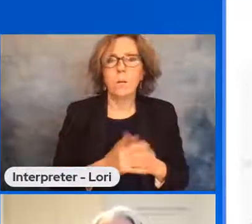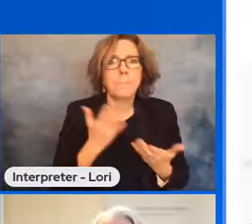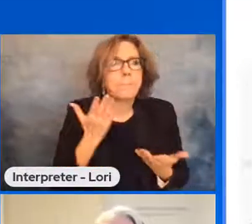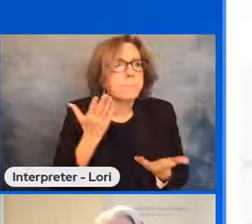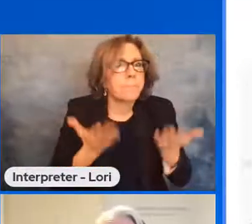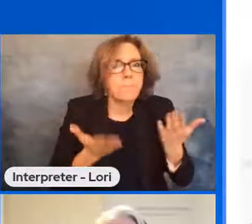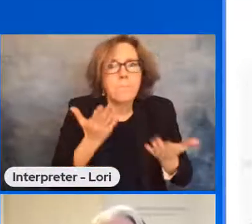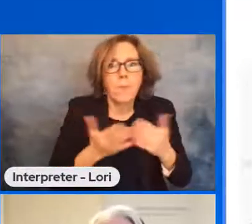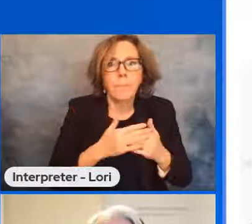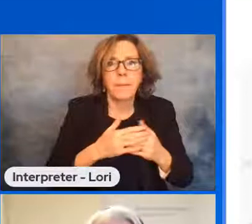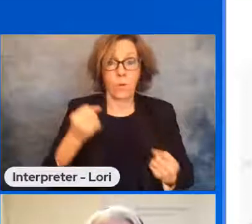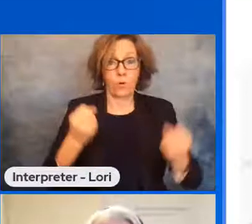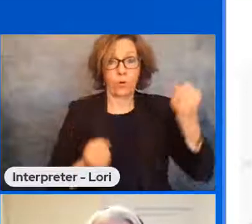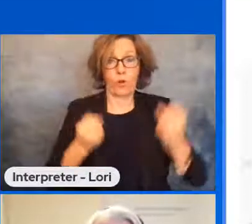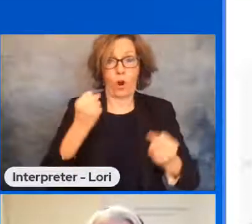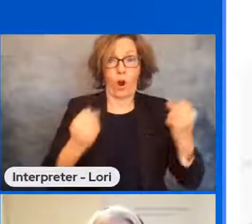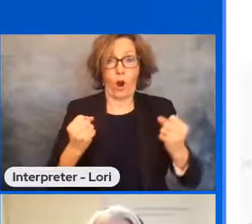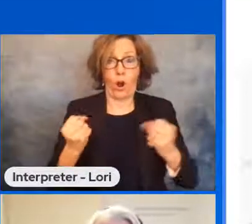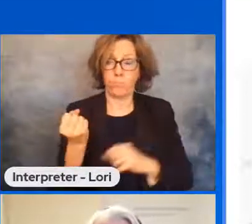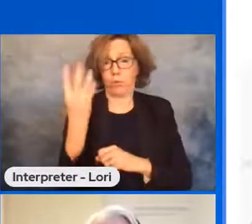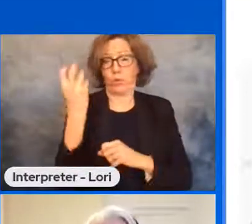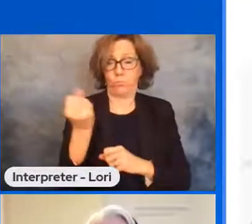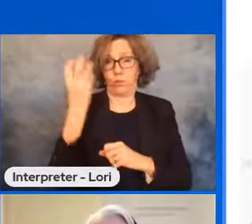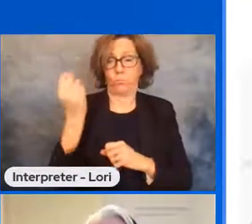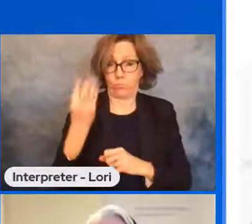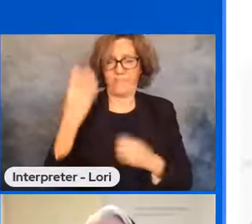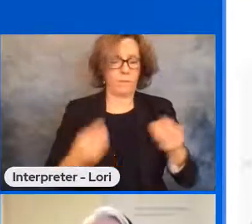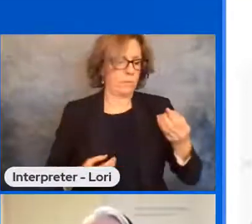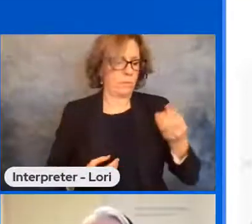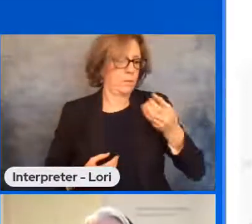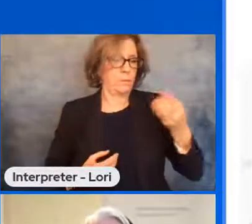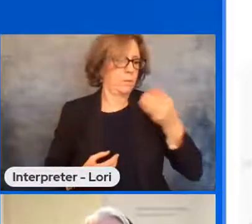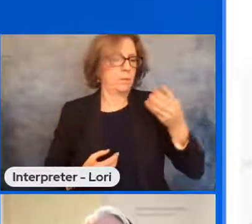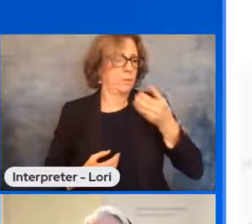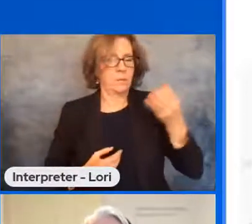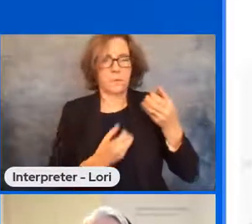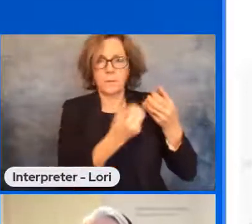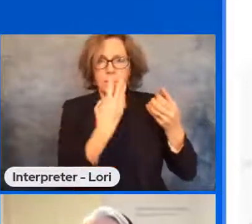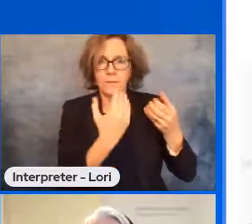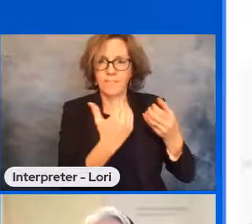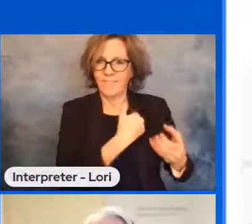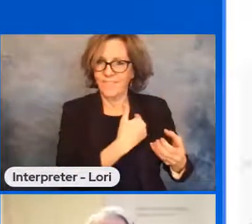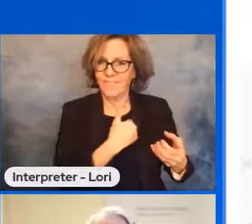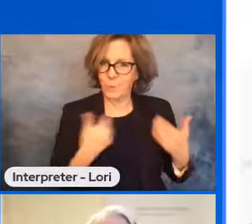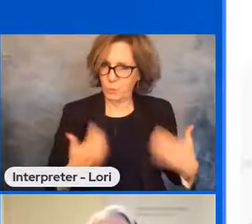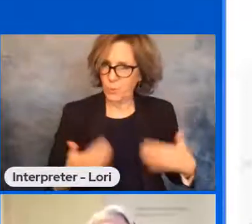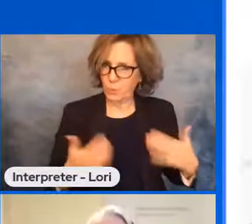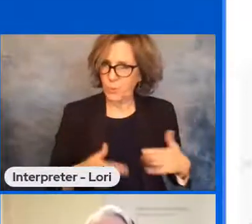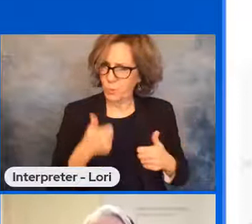we can let you know these things as well. Providing this contextual information is really important for the integration of people